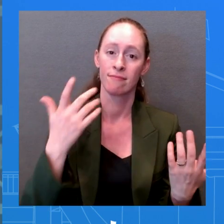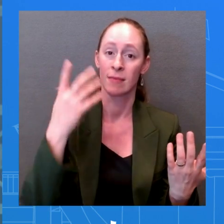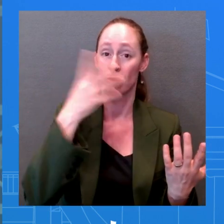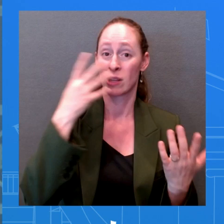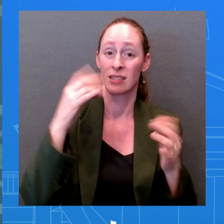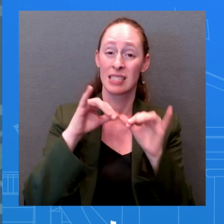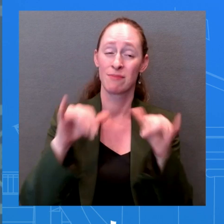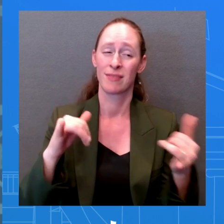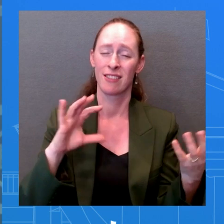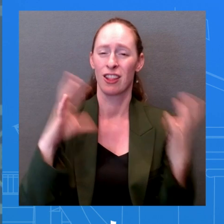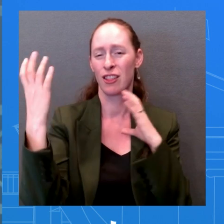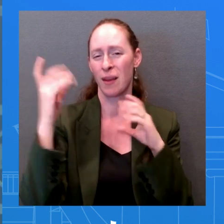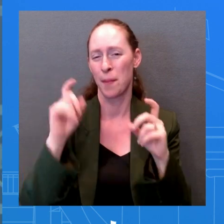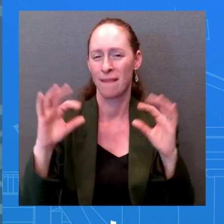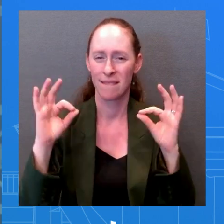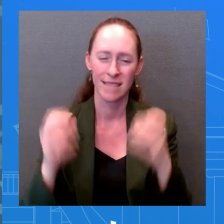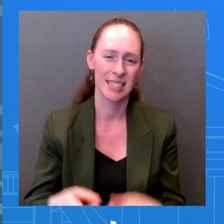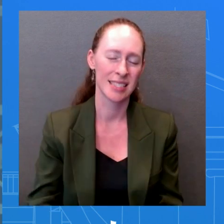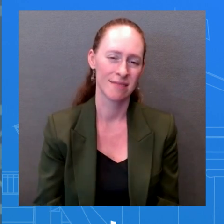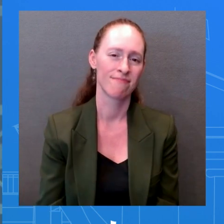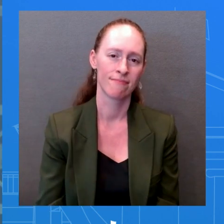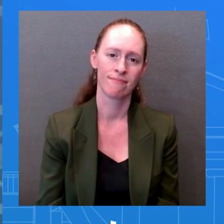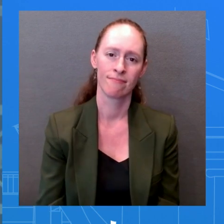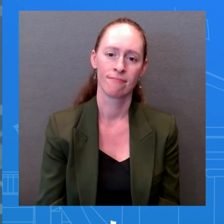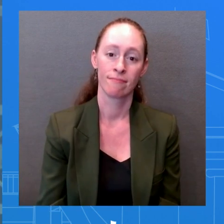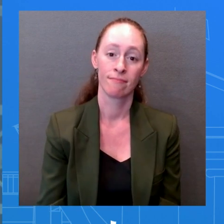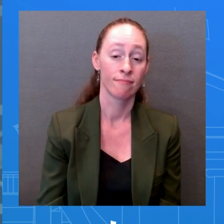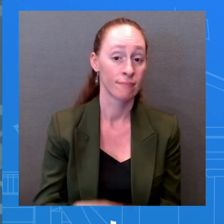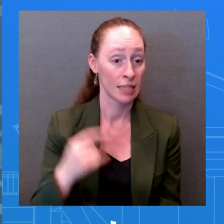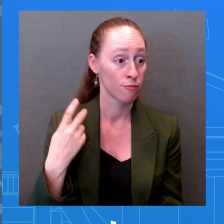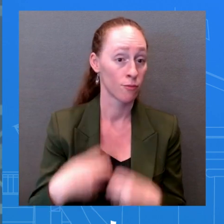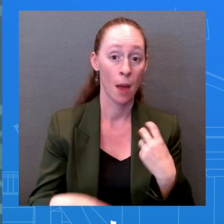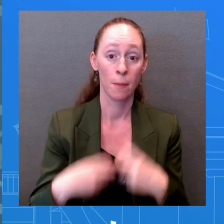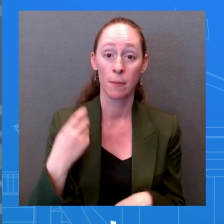is not the way to do it. It is, again -- and I'll keep saying it -- it is inhumane.